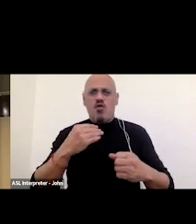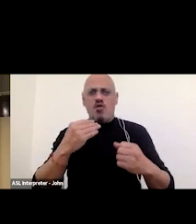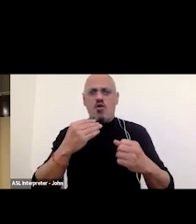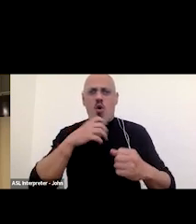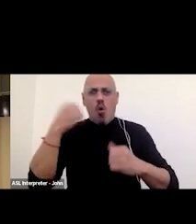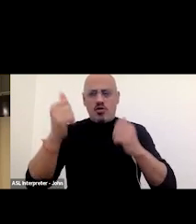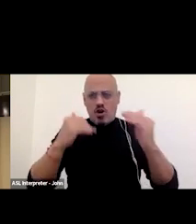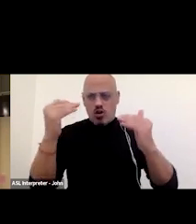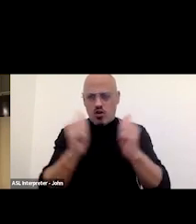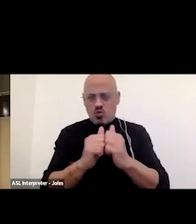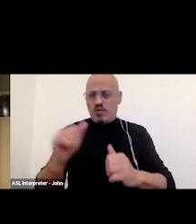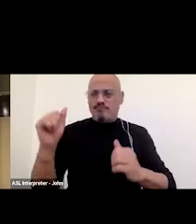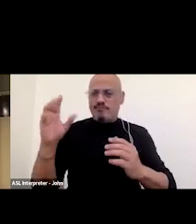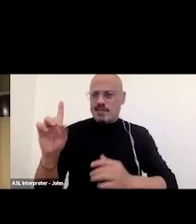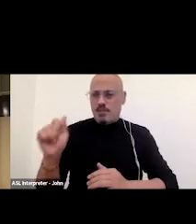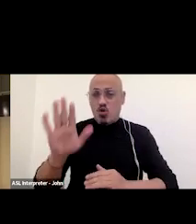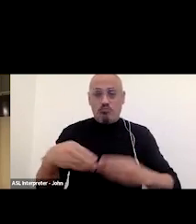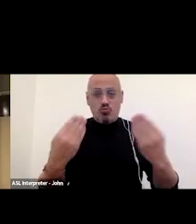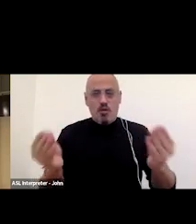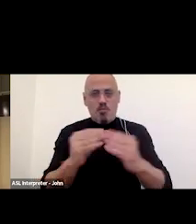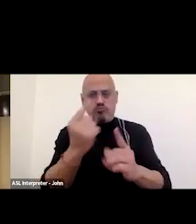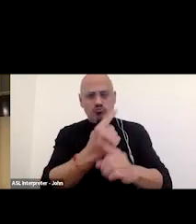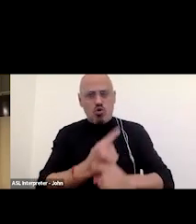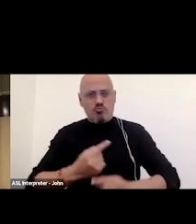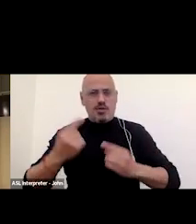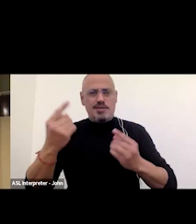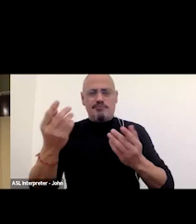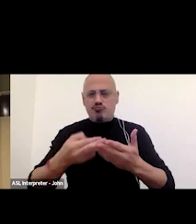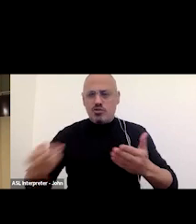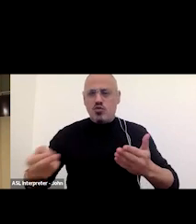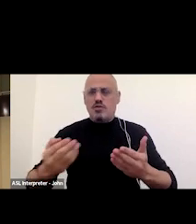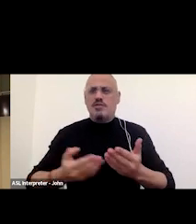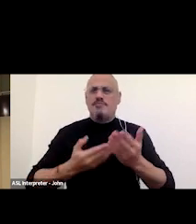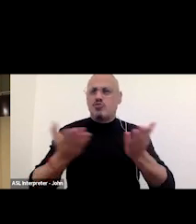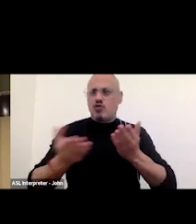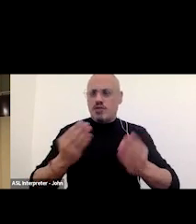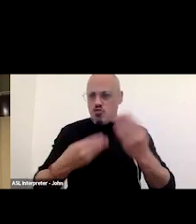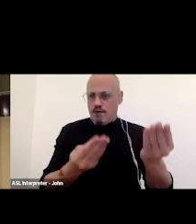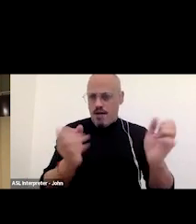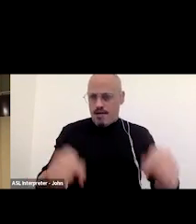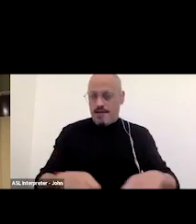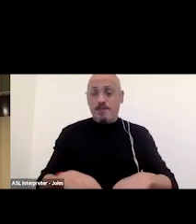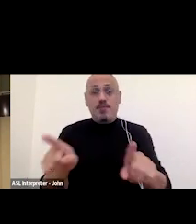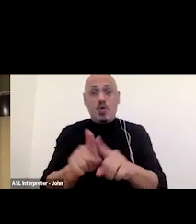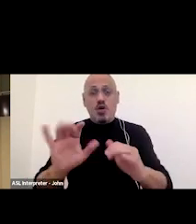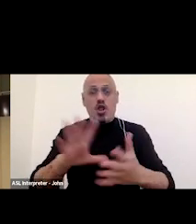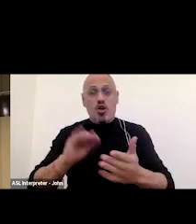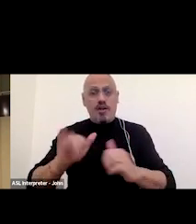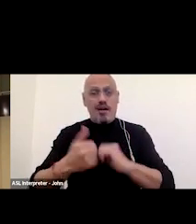so your programs can provide more appropriate services and resources, and also learn how to represent older adults with their SSI